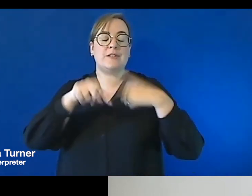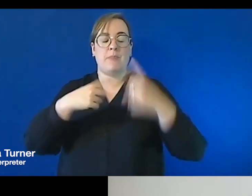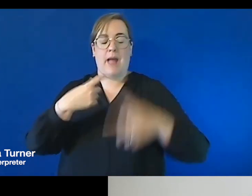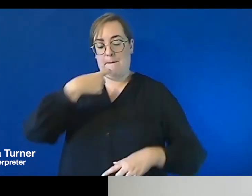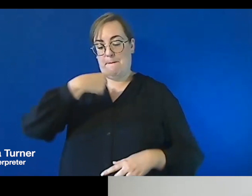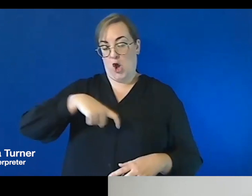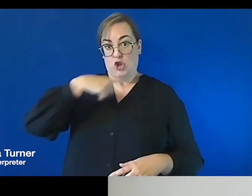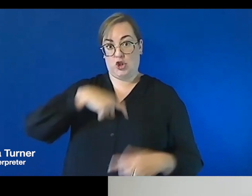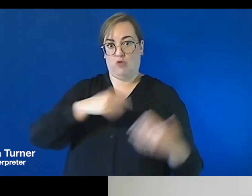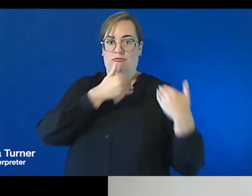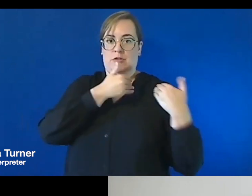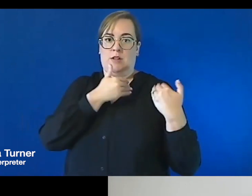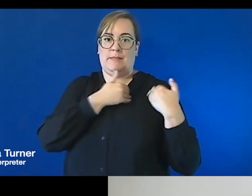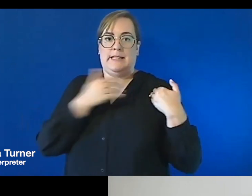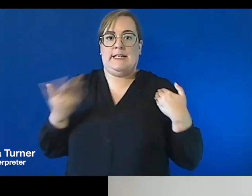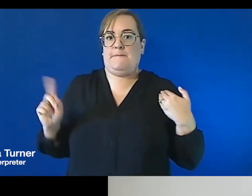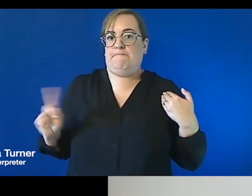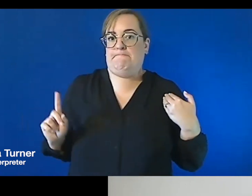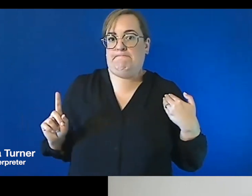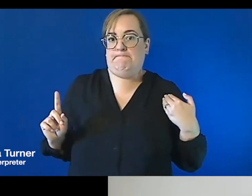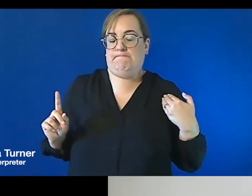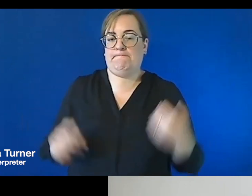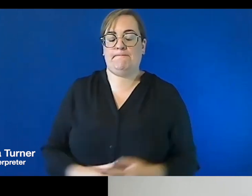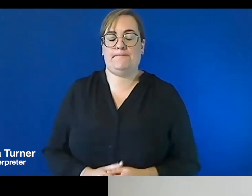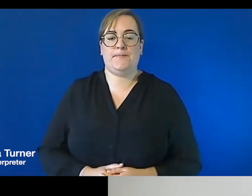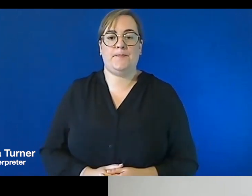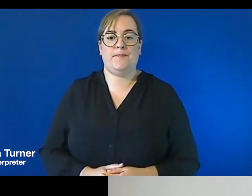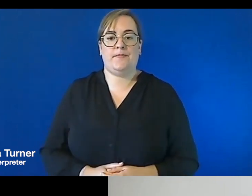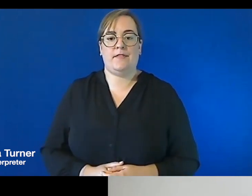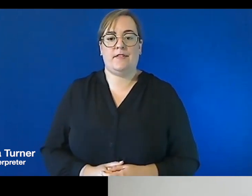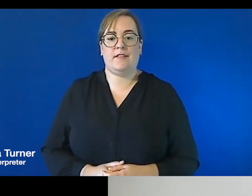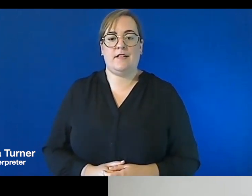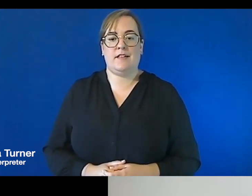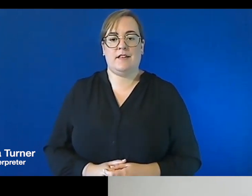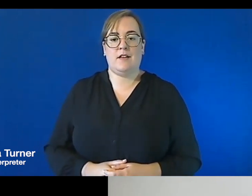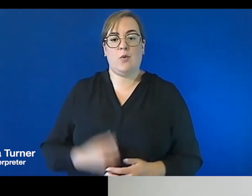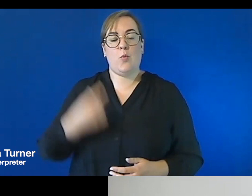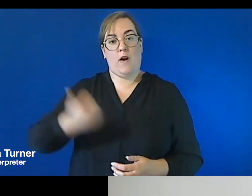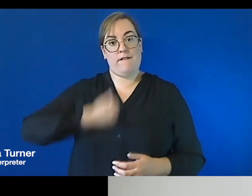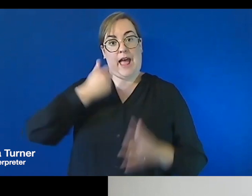because as I mentioned before, we have a one of a project which is called Neurodiversity Museum,